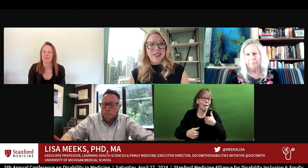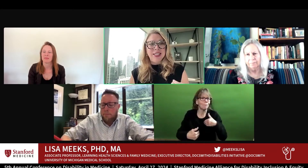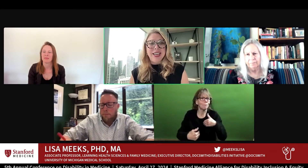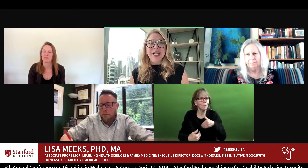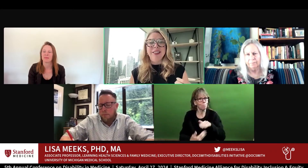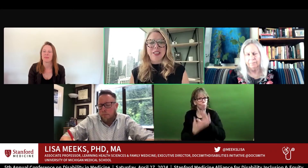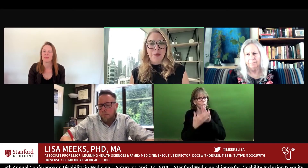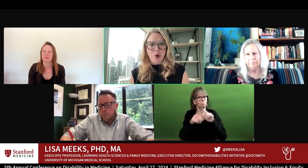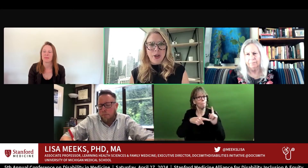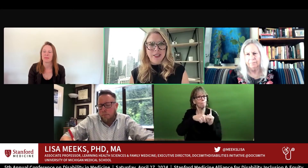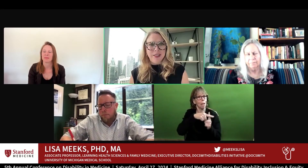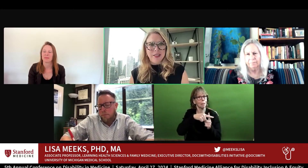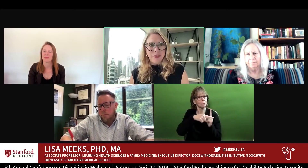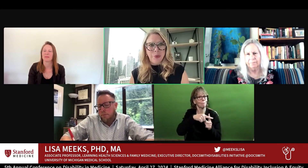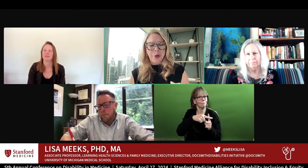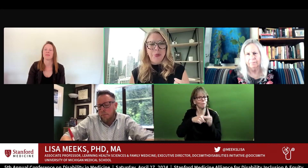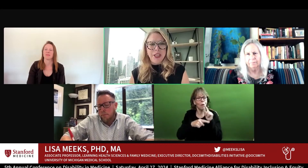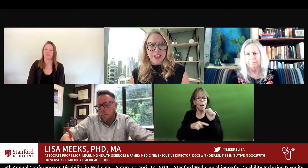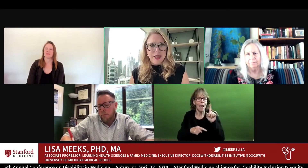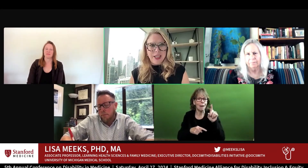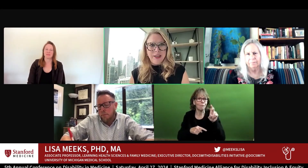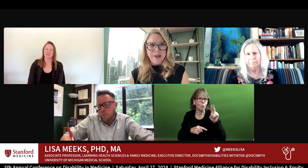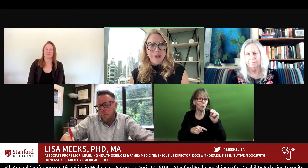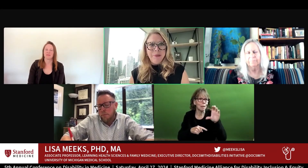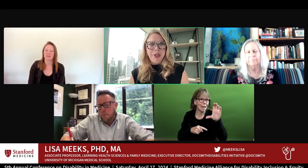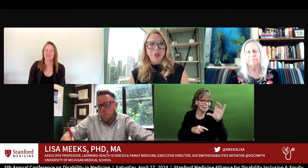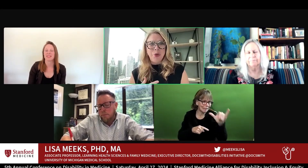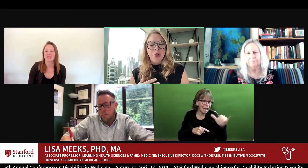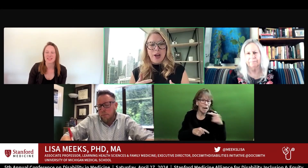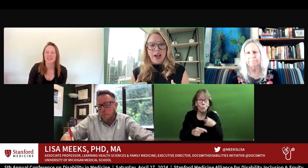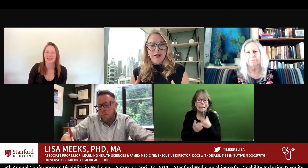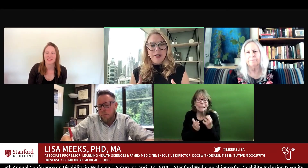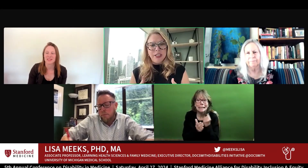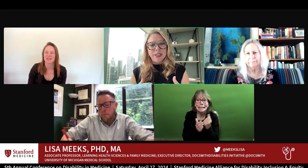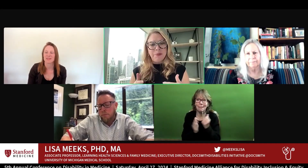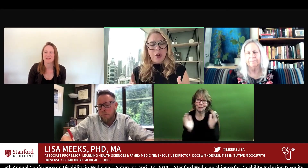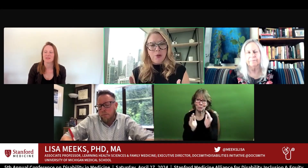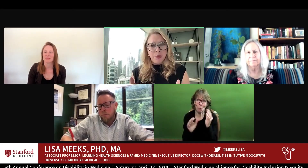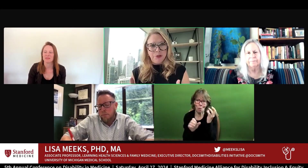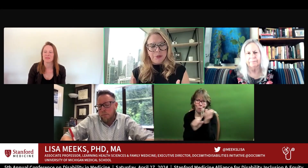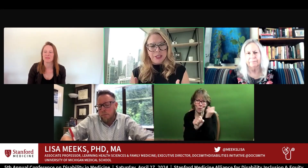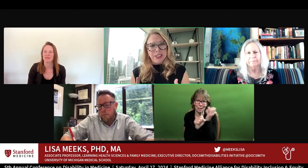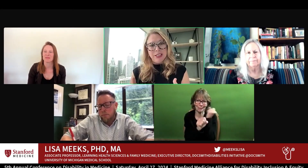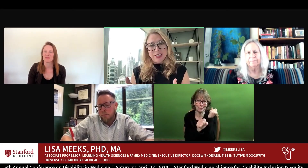to taking the small wins repeatedly. Because when you have these small movements and these